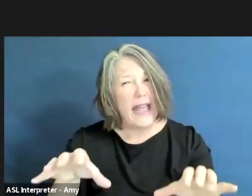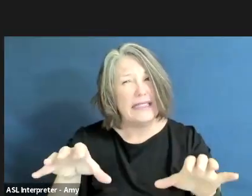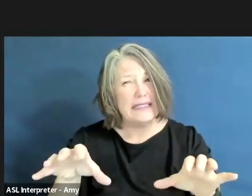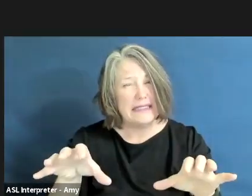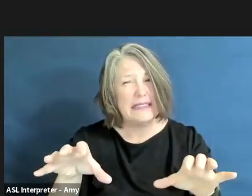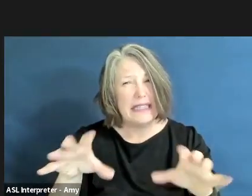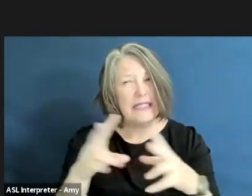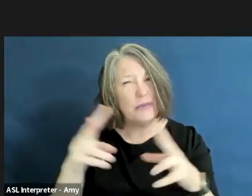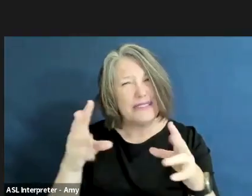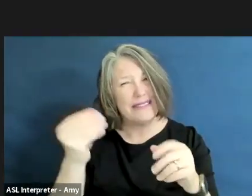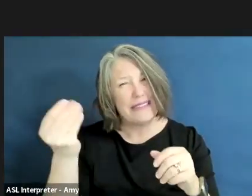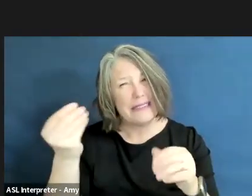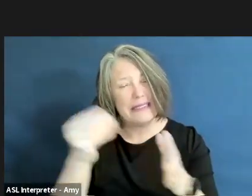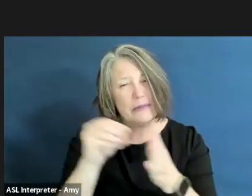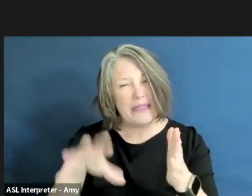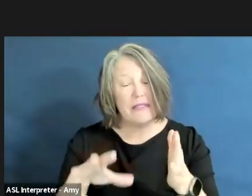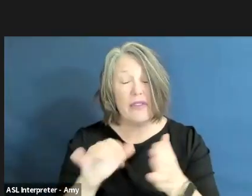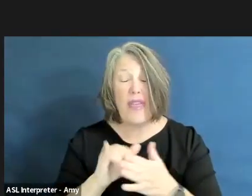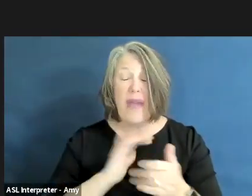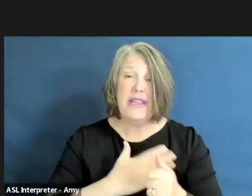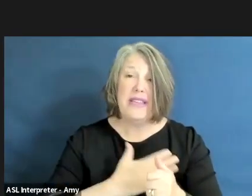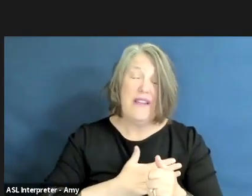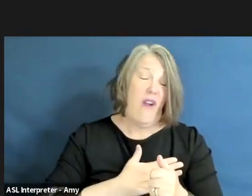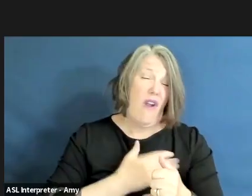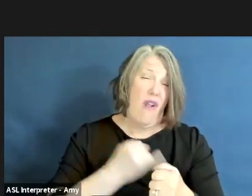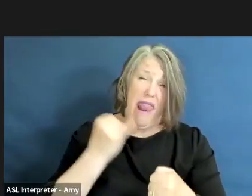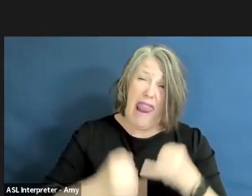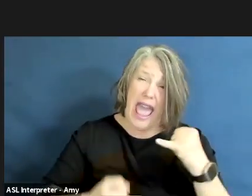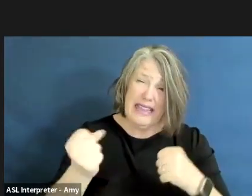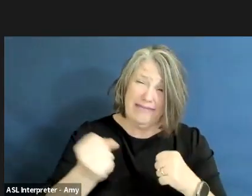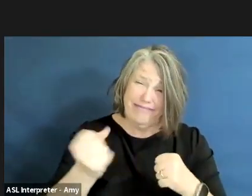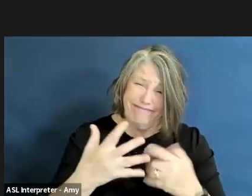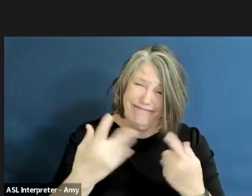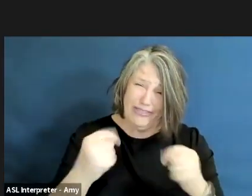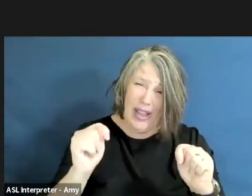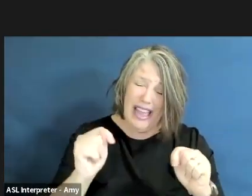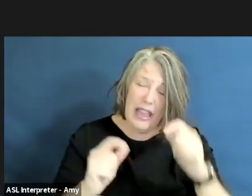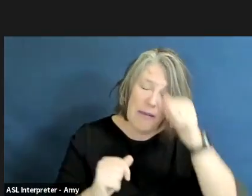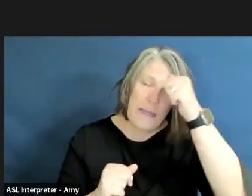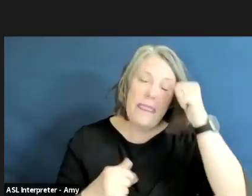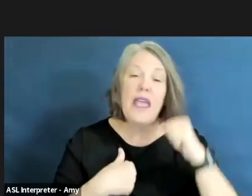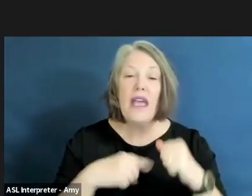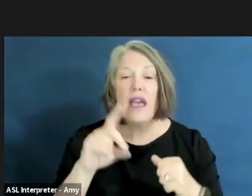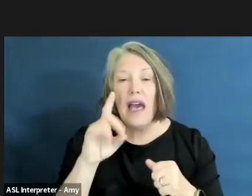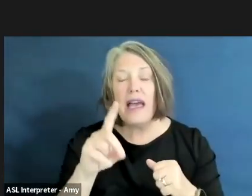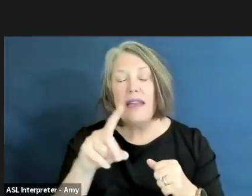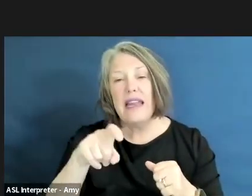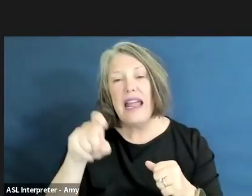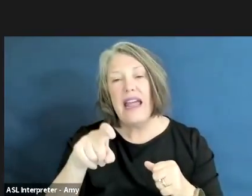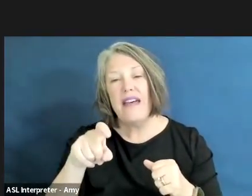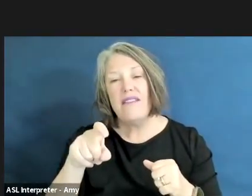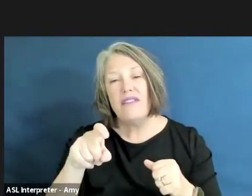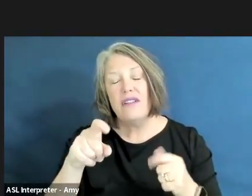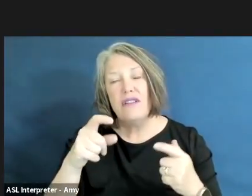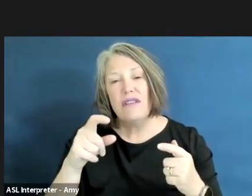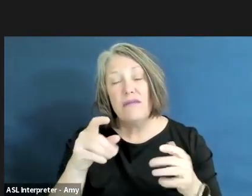So that was going to be our last ditch effort. I did actually have to postpone the procedure because I had